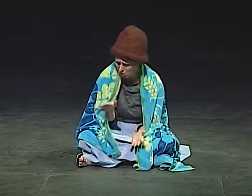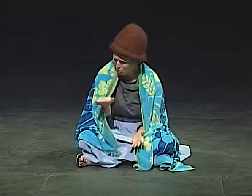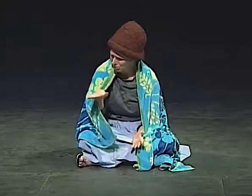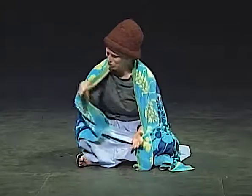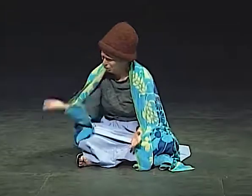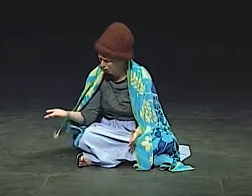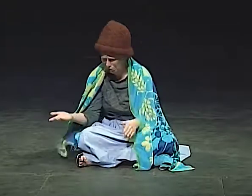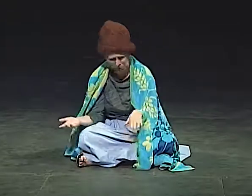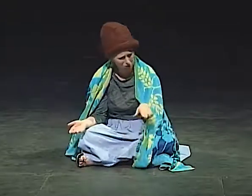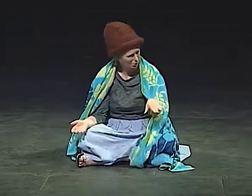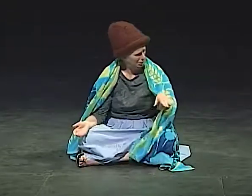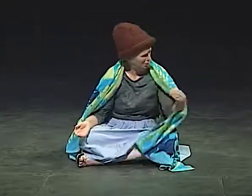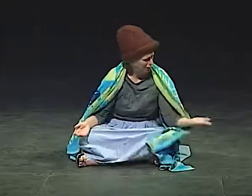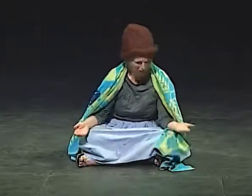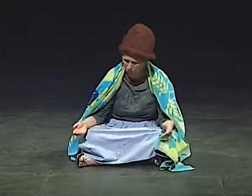PEOPLE DIE.